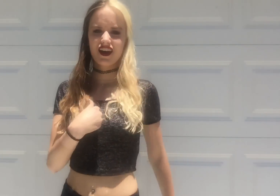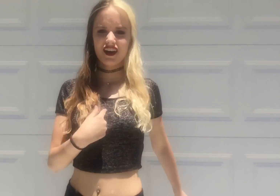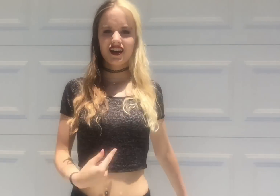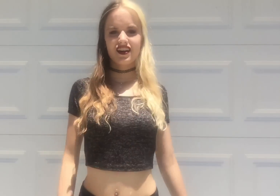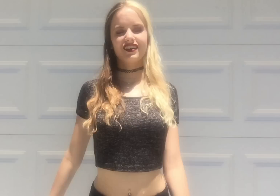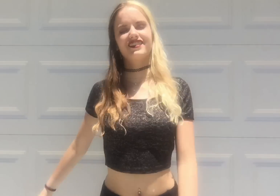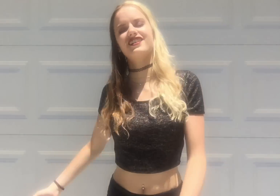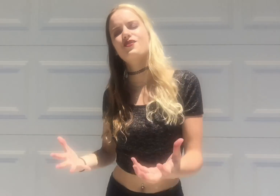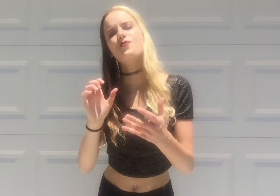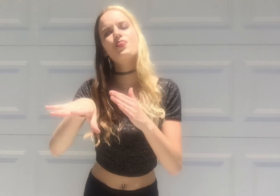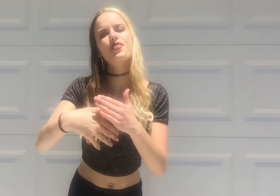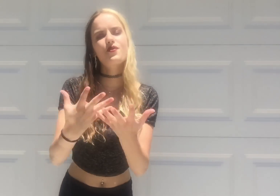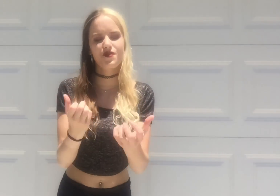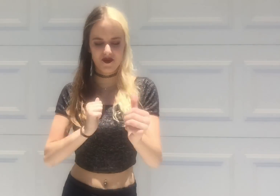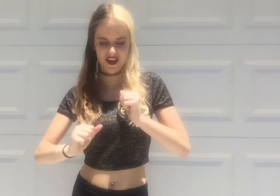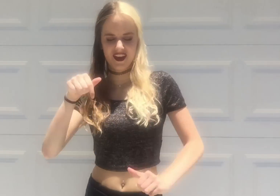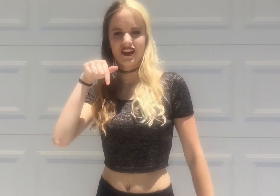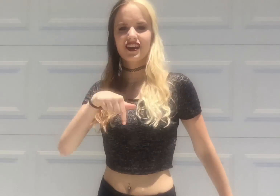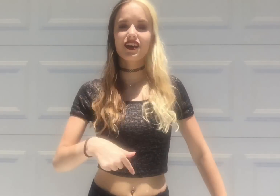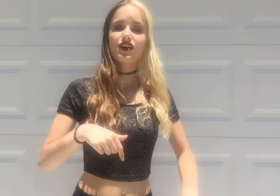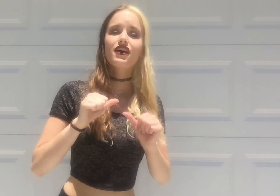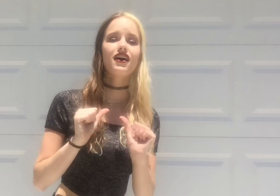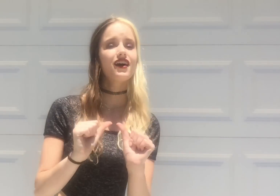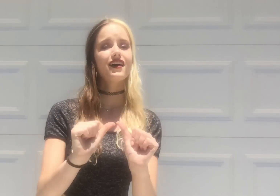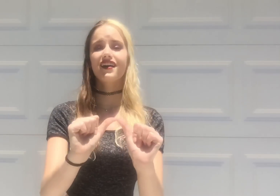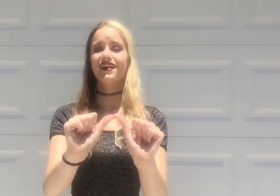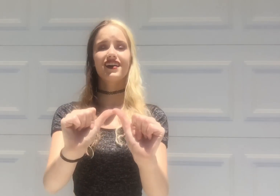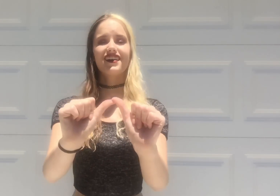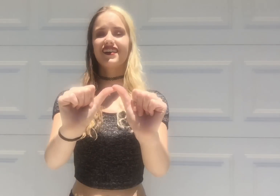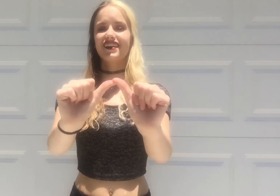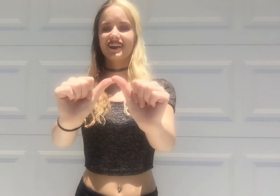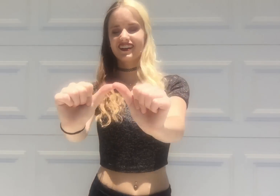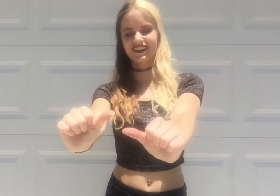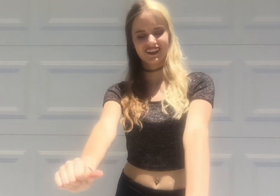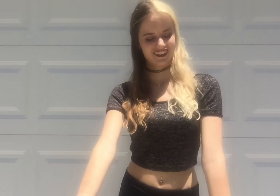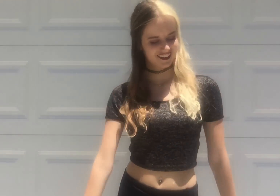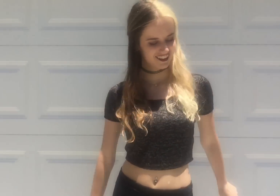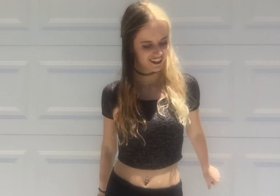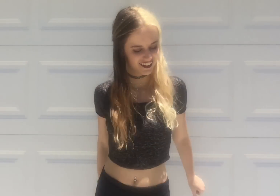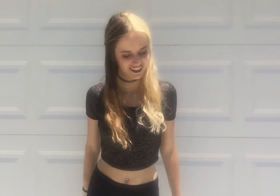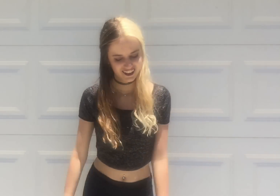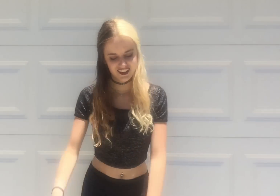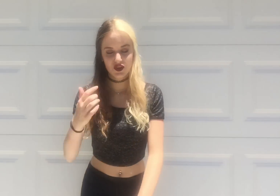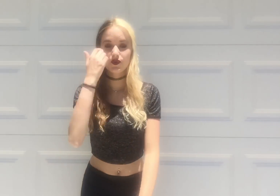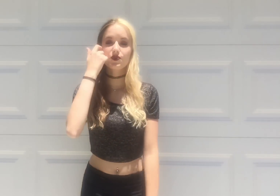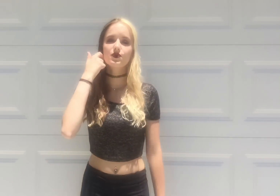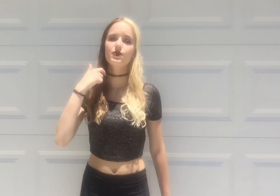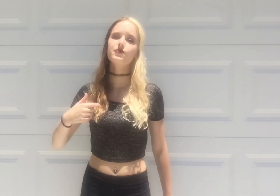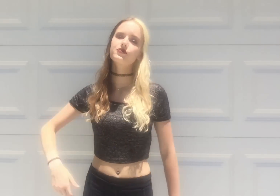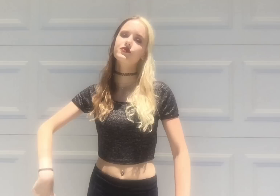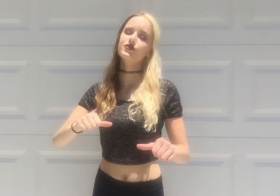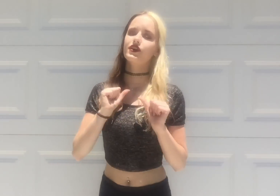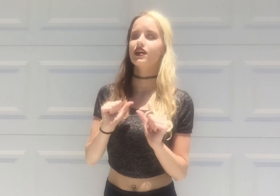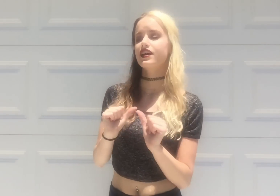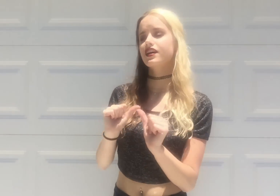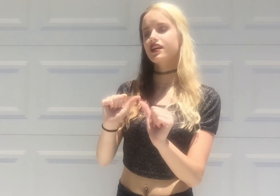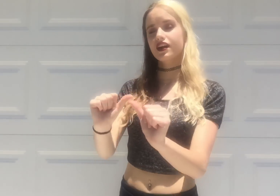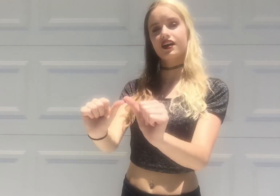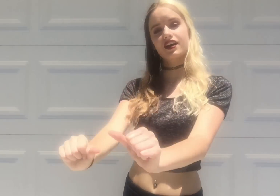We want it all, we wanna play this part (We'll carry on) Do or die, you'll never make me (We'll carry on) Because the world will never take my heart (We'll carry on)